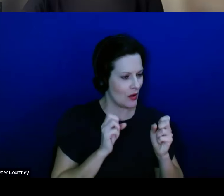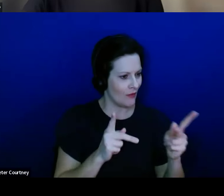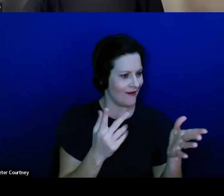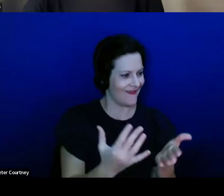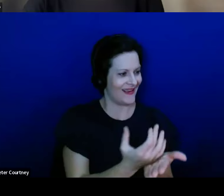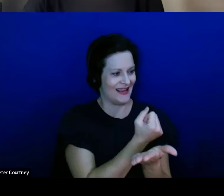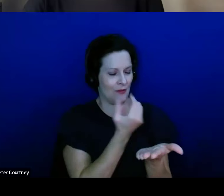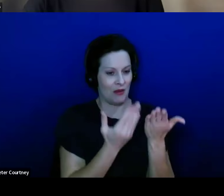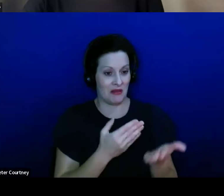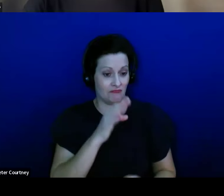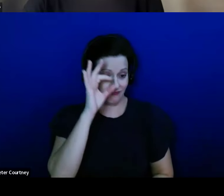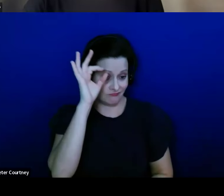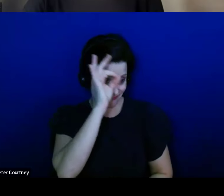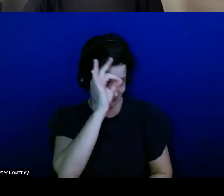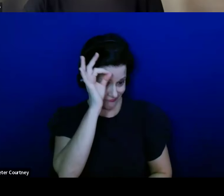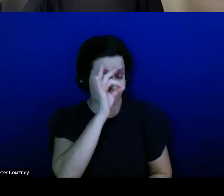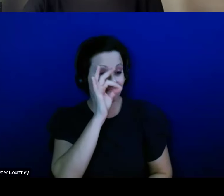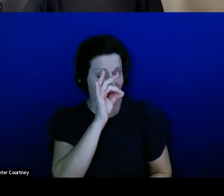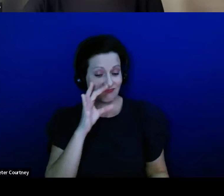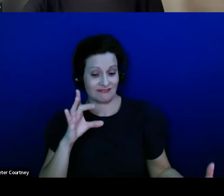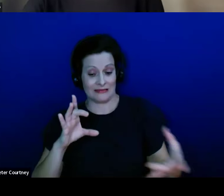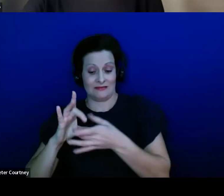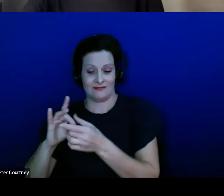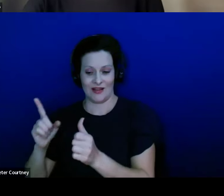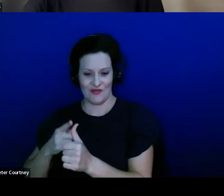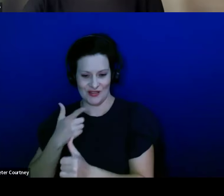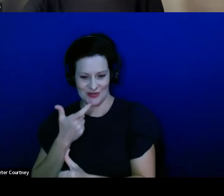not have known could connect back to that initial interest so thank you so much for